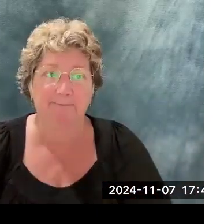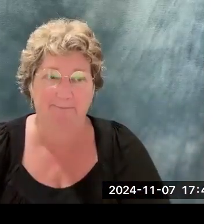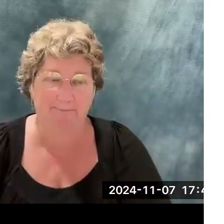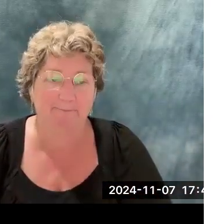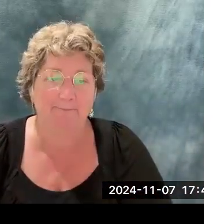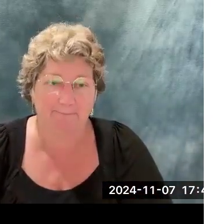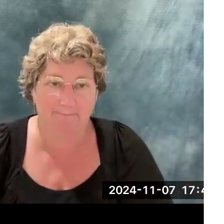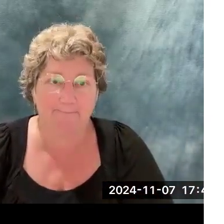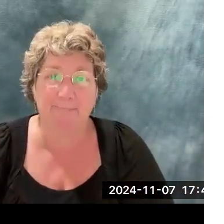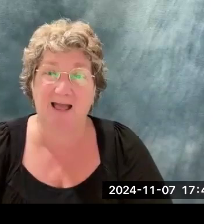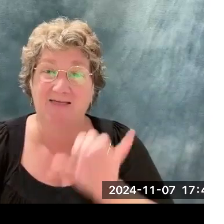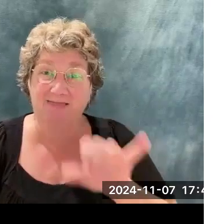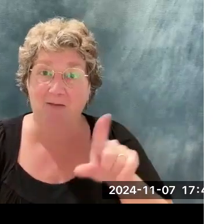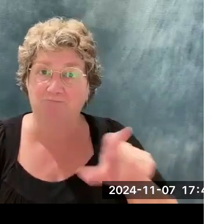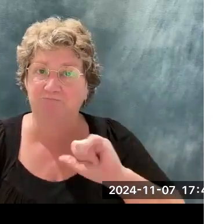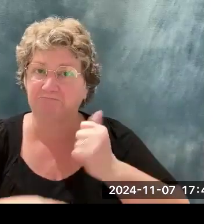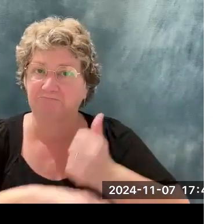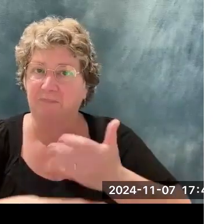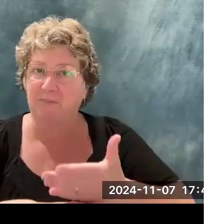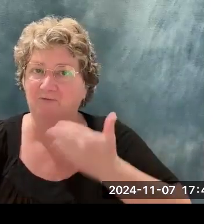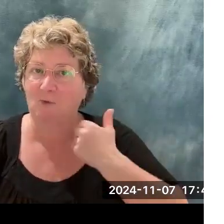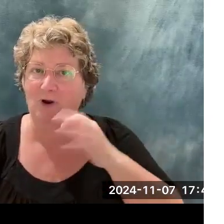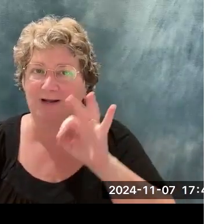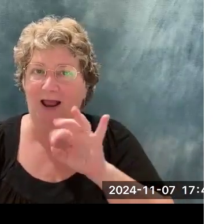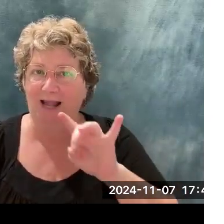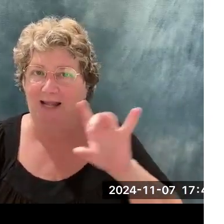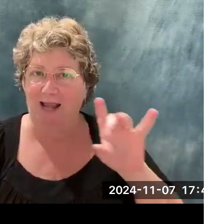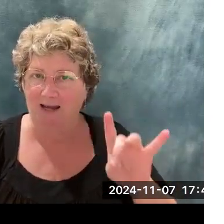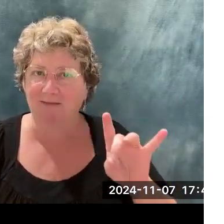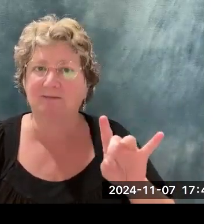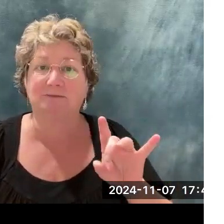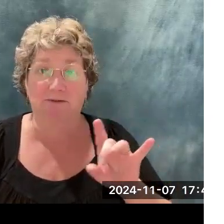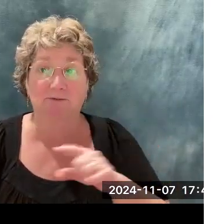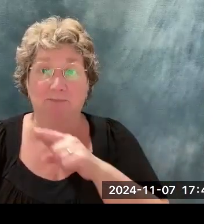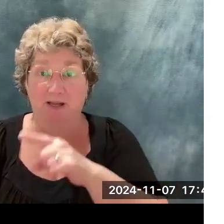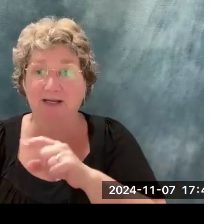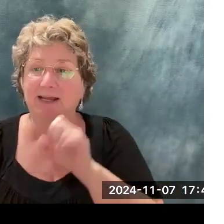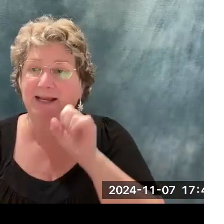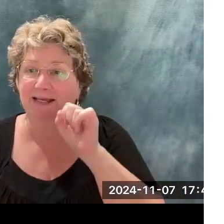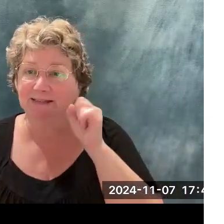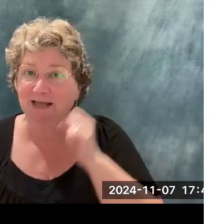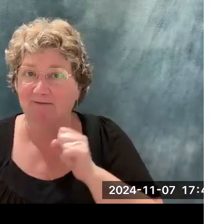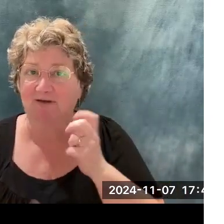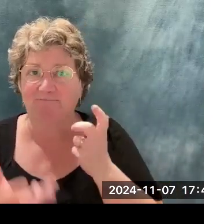went over, the Youth Crisis Line, as well as 988, and all of these create an access